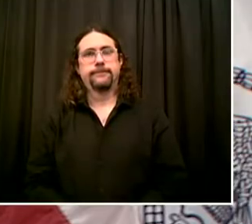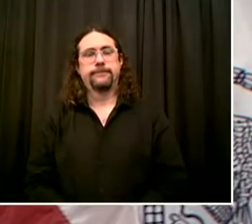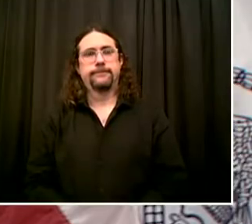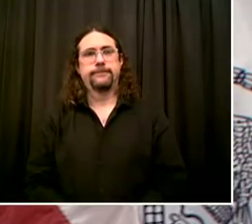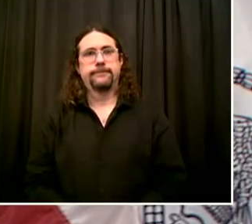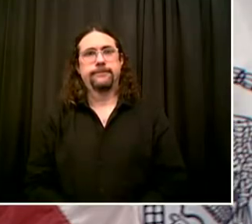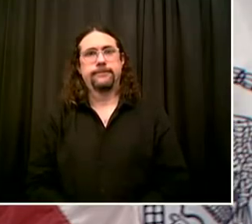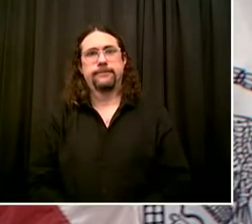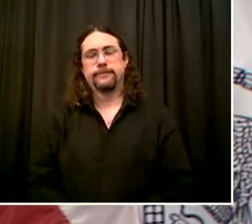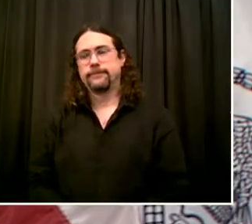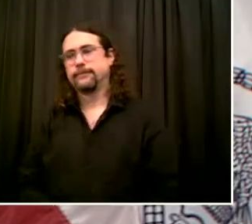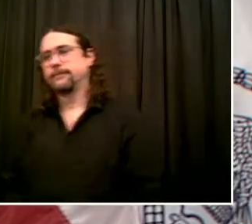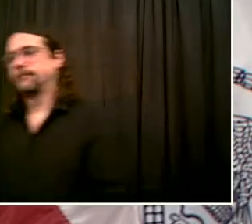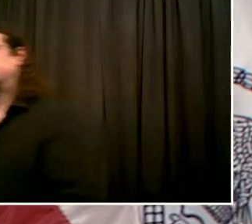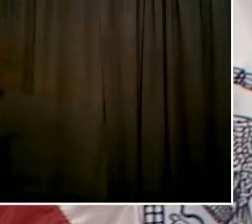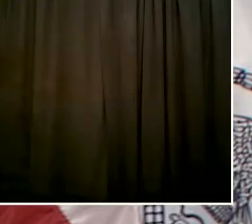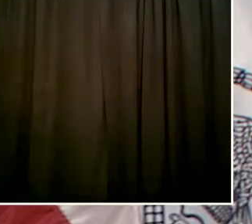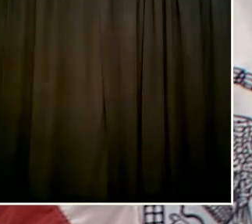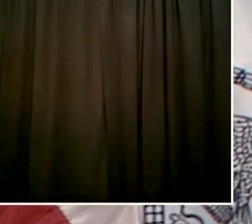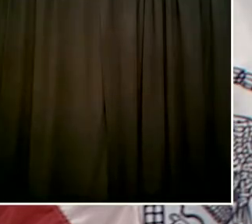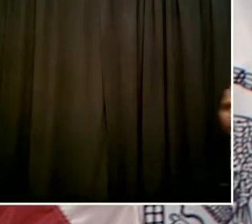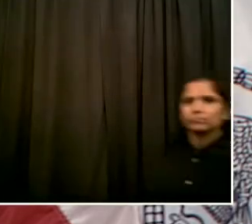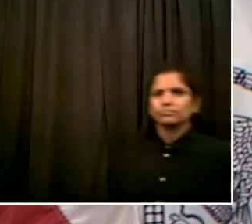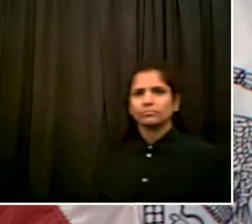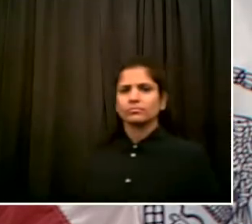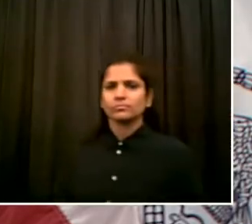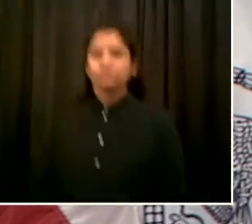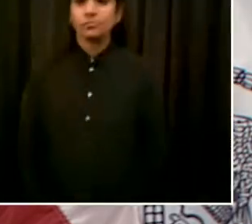NUMBER. A FEW WORDS IN